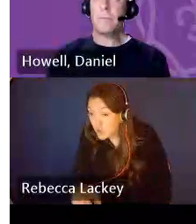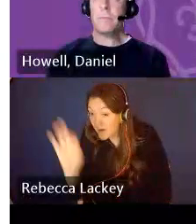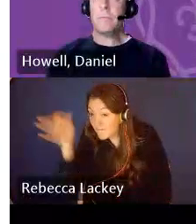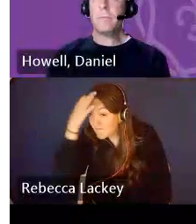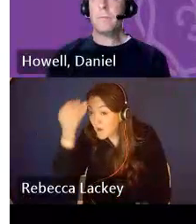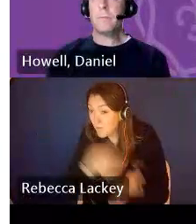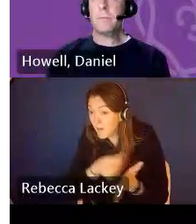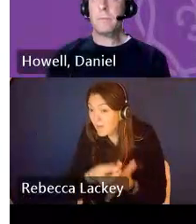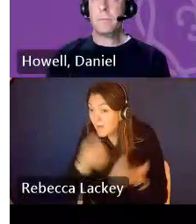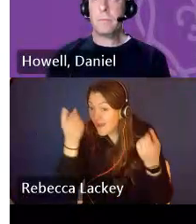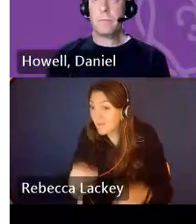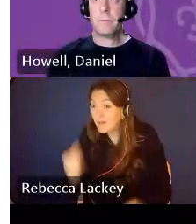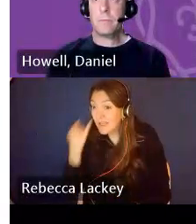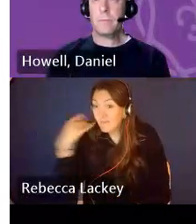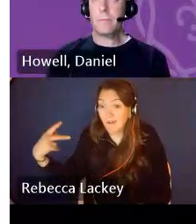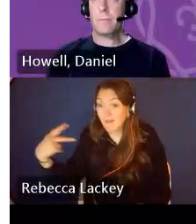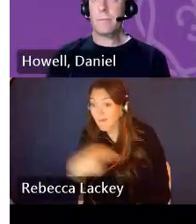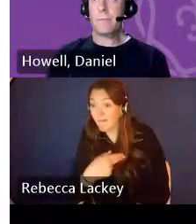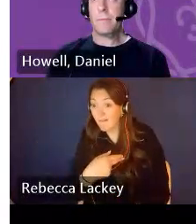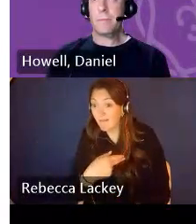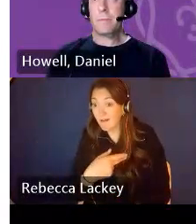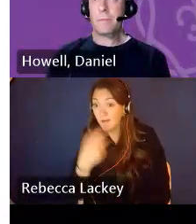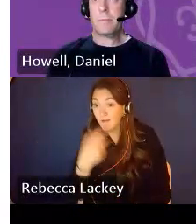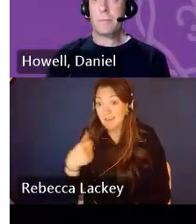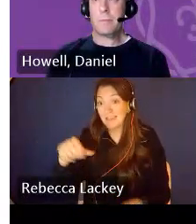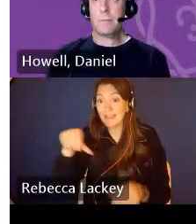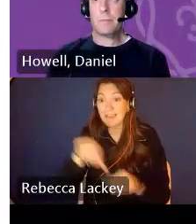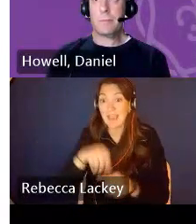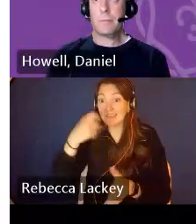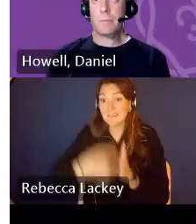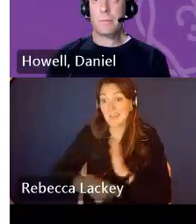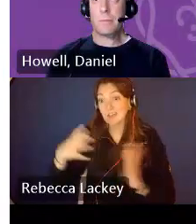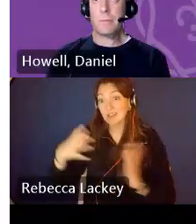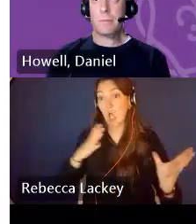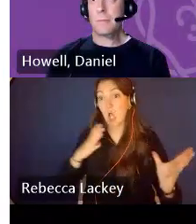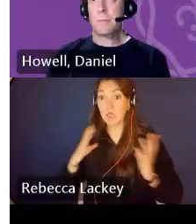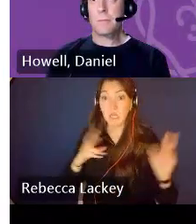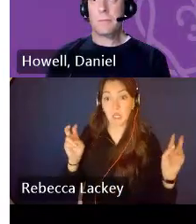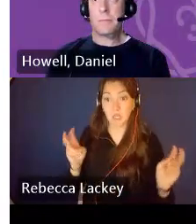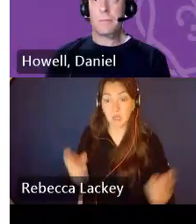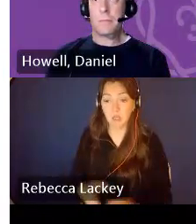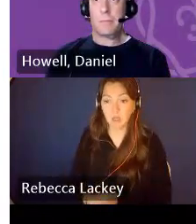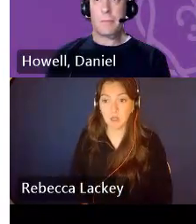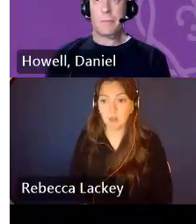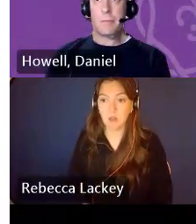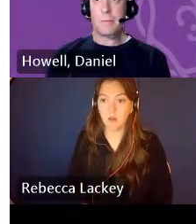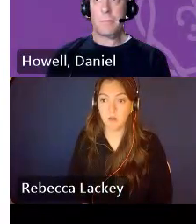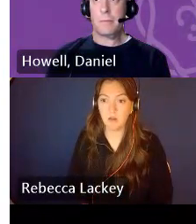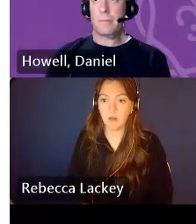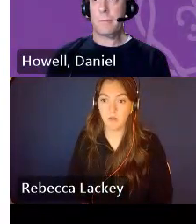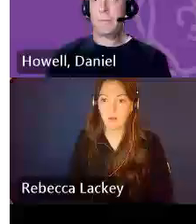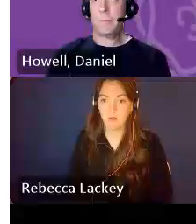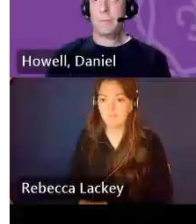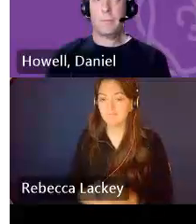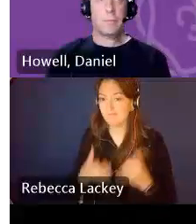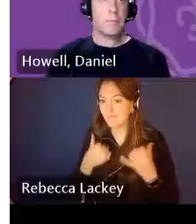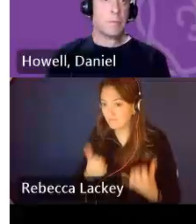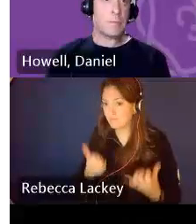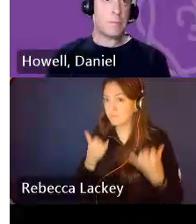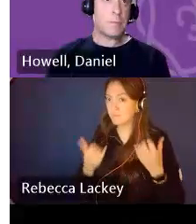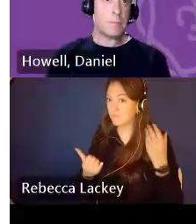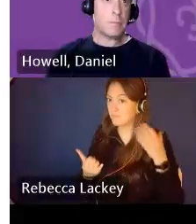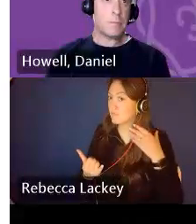What happens if that gets cut because of a gas tax holiday? Um, at this point in time,